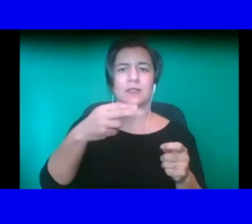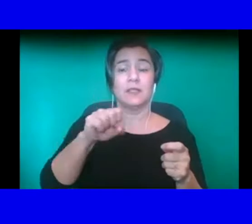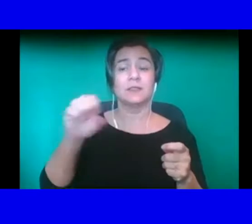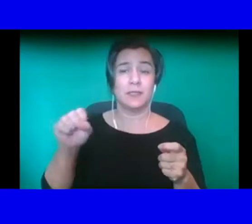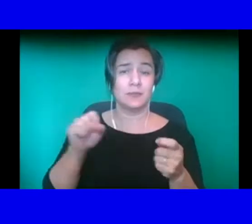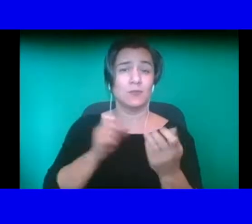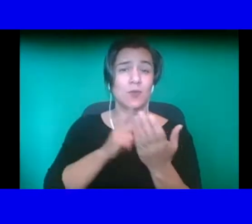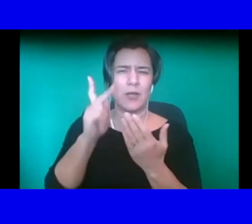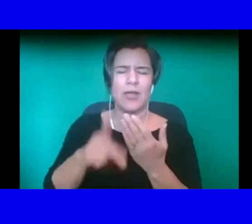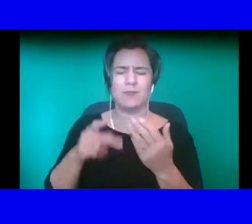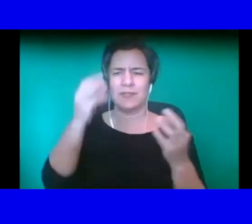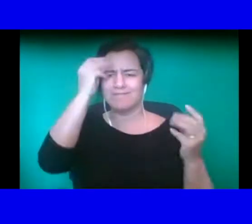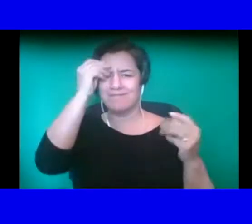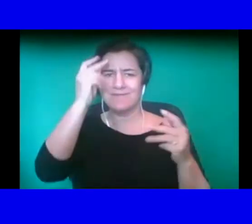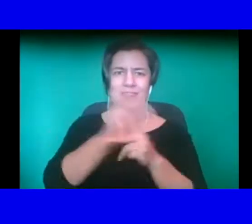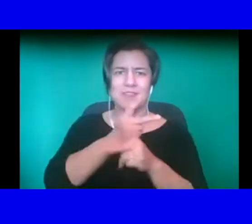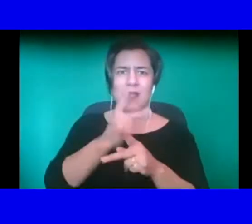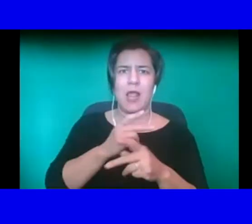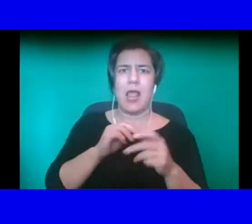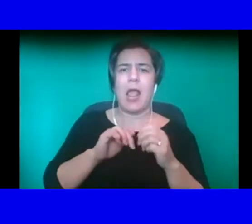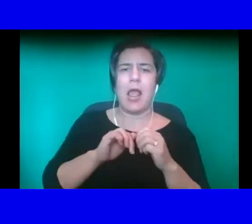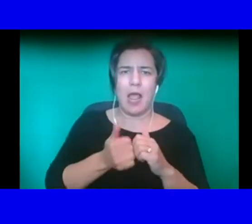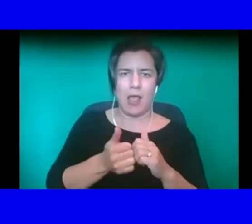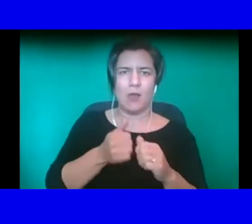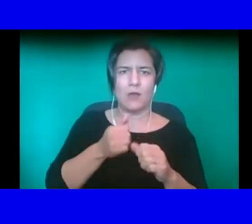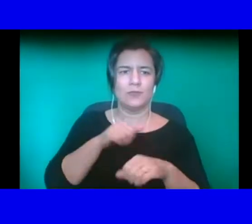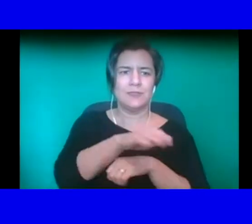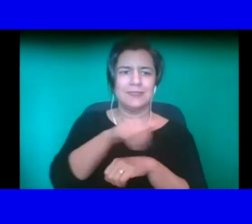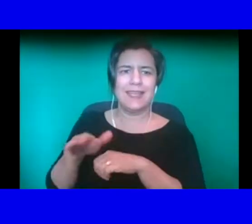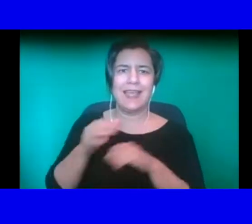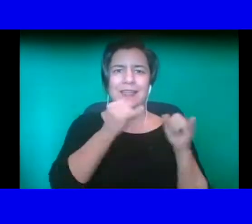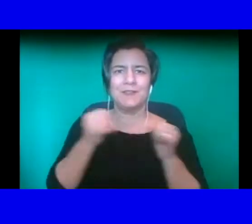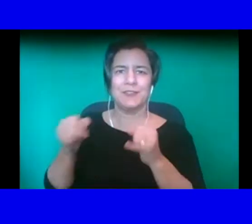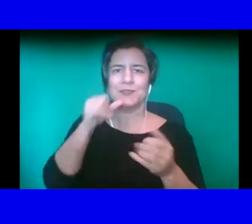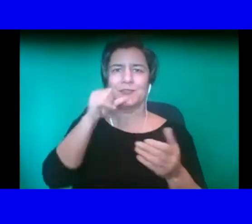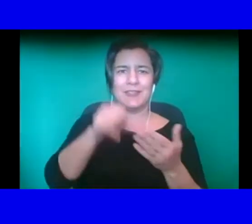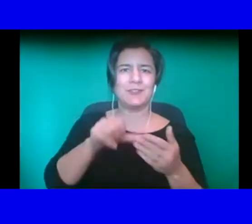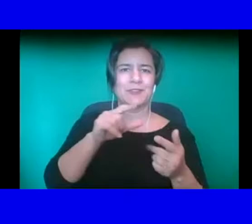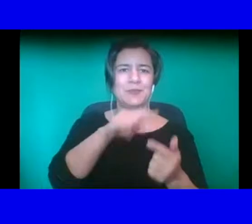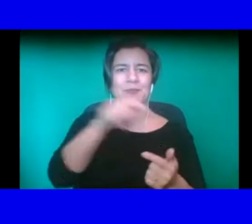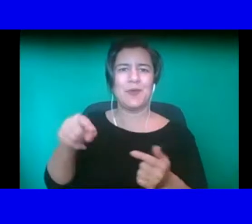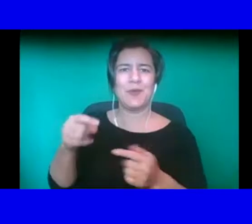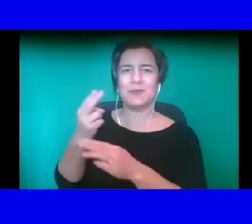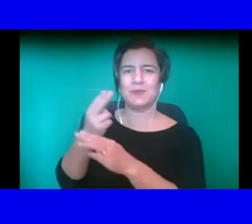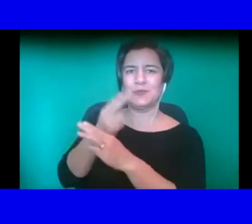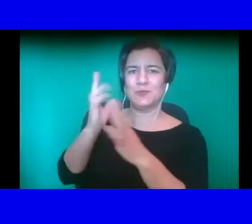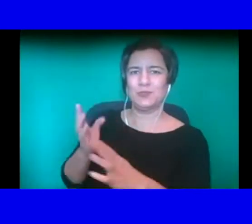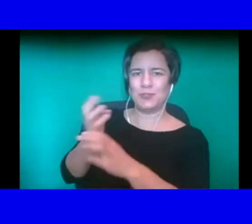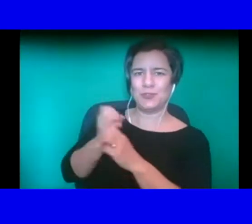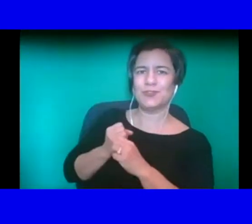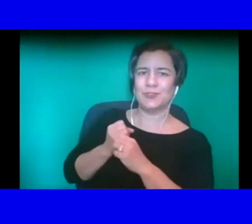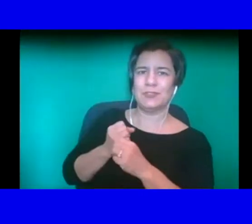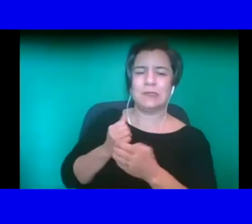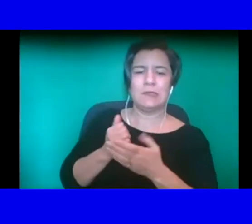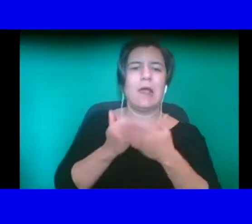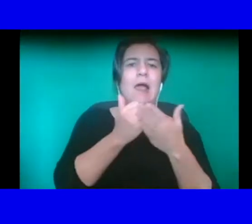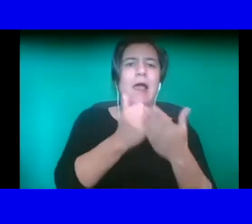to try to get individualized letters out to IHSS consumers to help those consumers use a letter